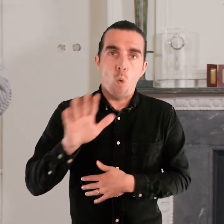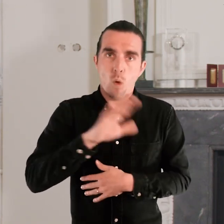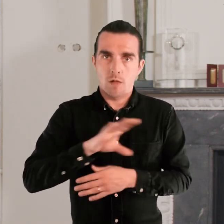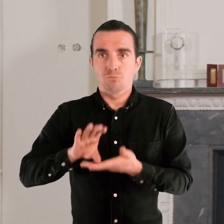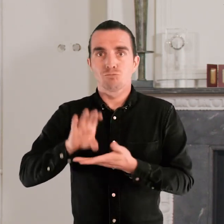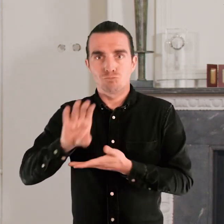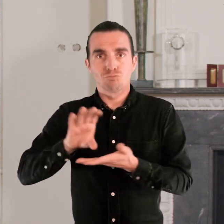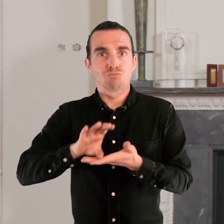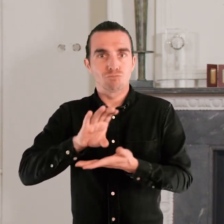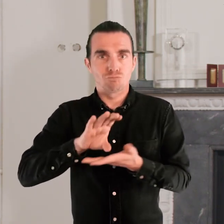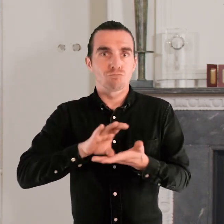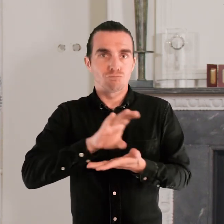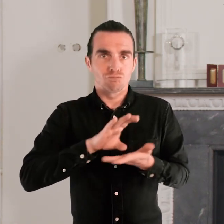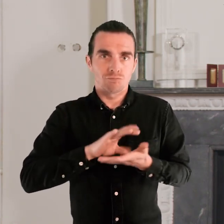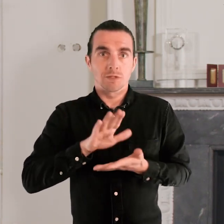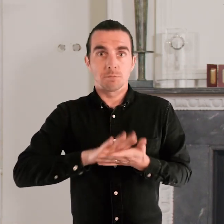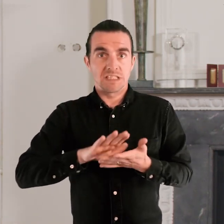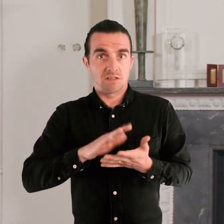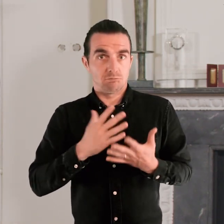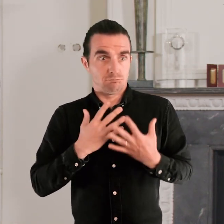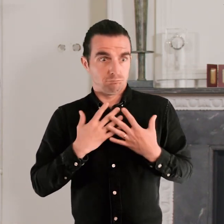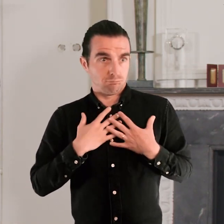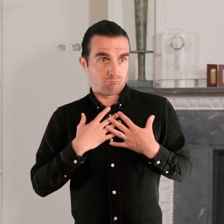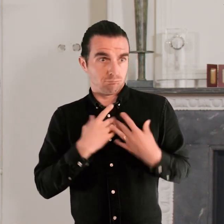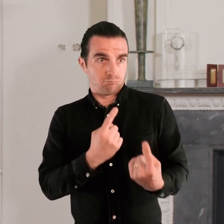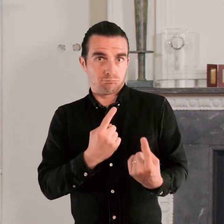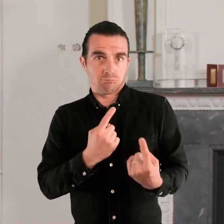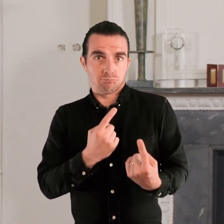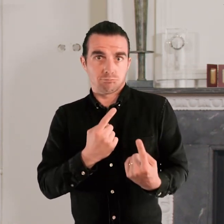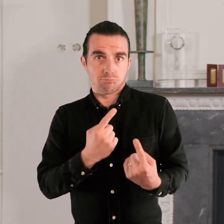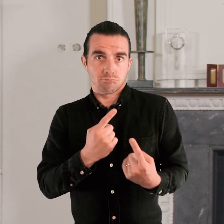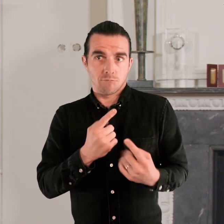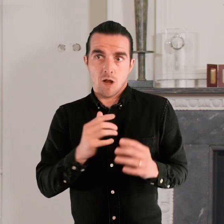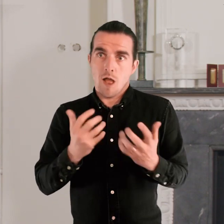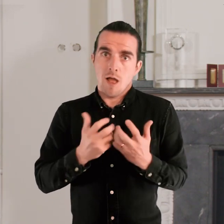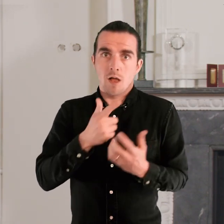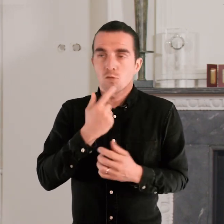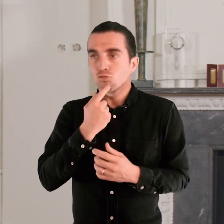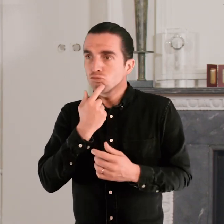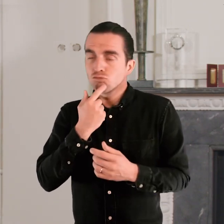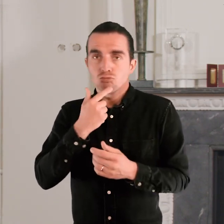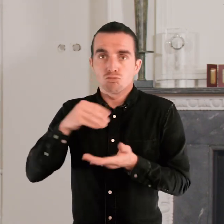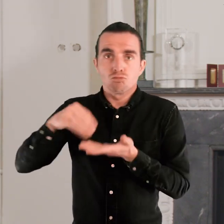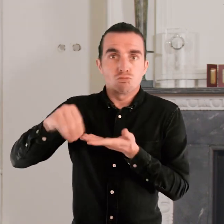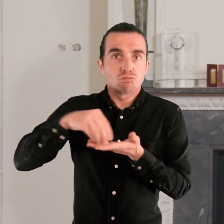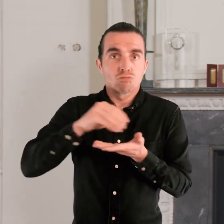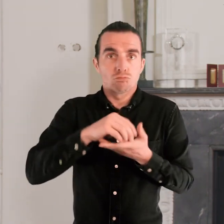And this kind of grant that they could use, they could spend it in any way they like. They could spend it according to [their needs],